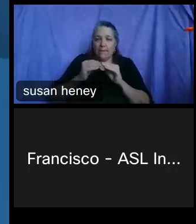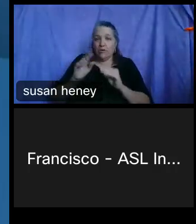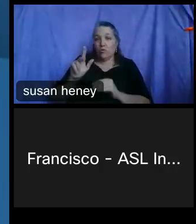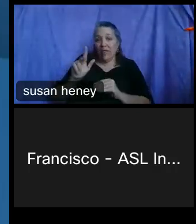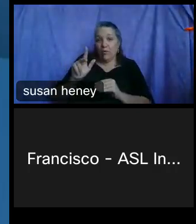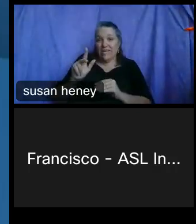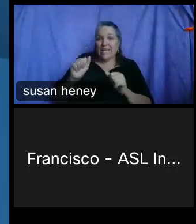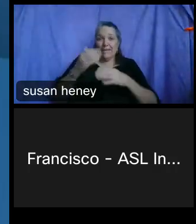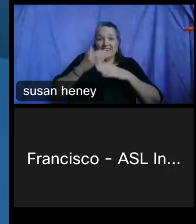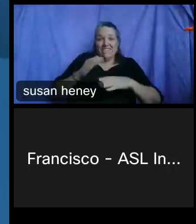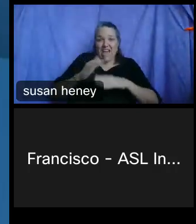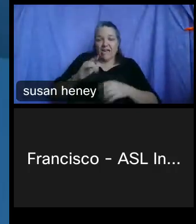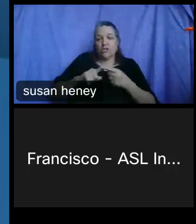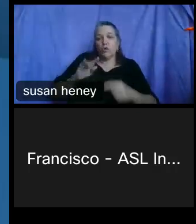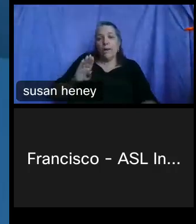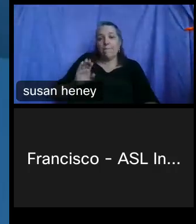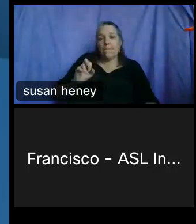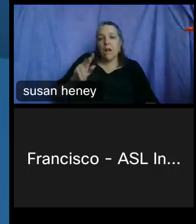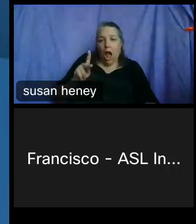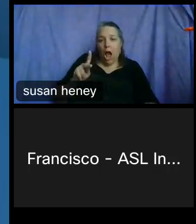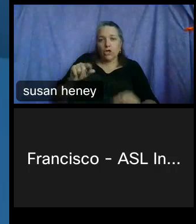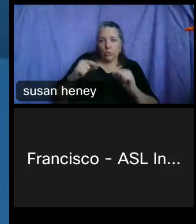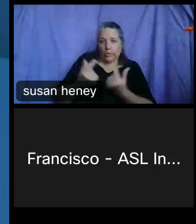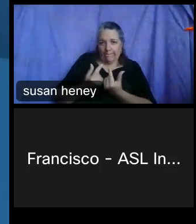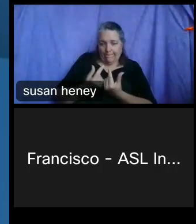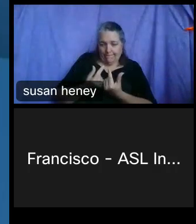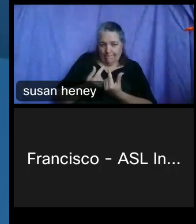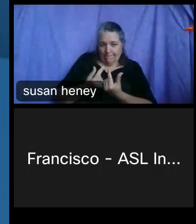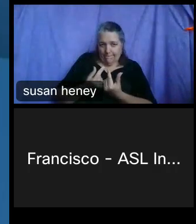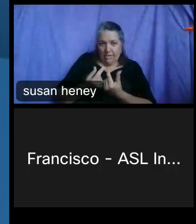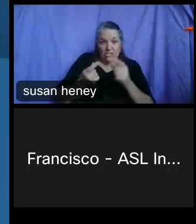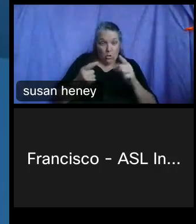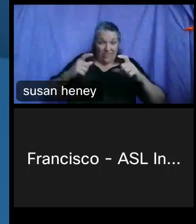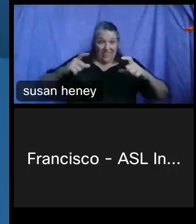which we refer to as block groups, and in this census tract, there are two block groups.